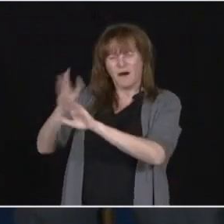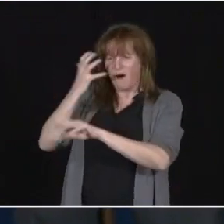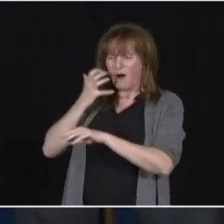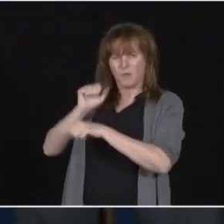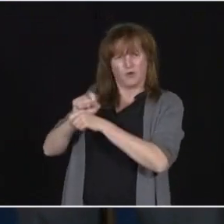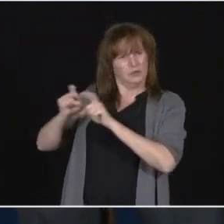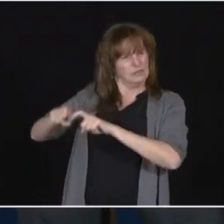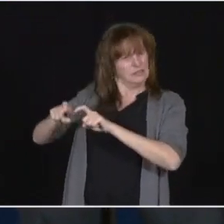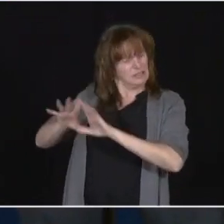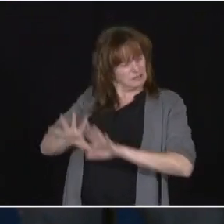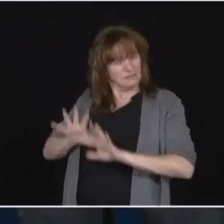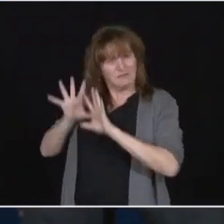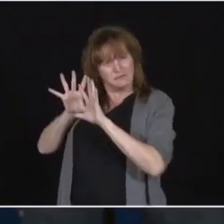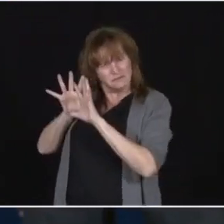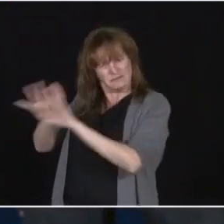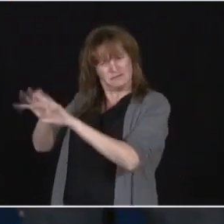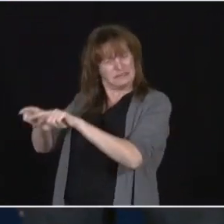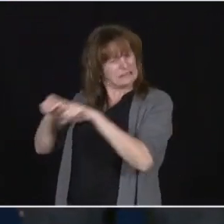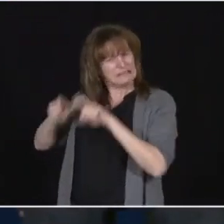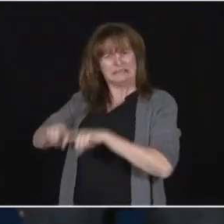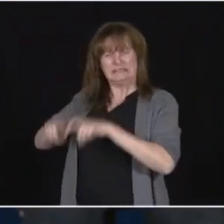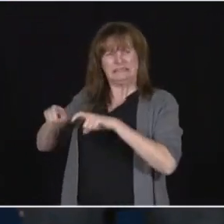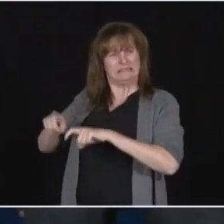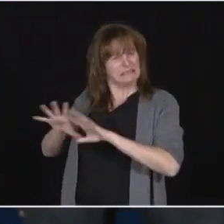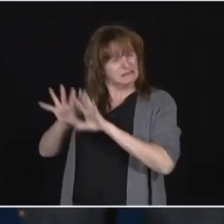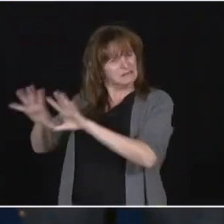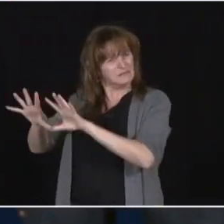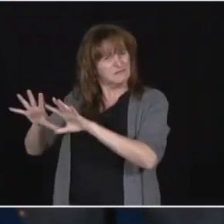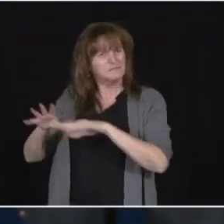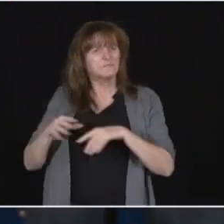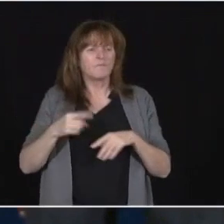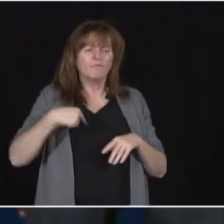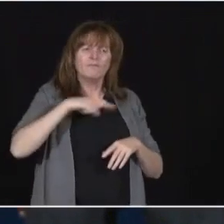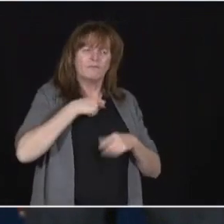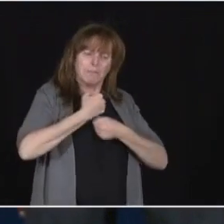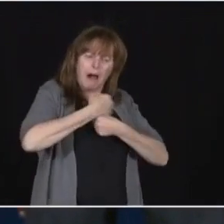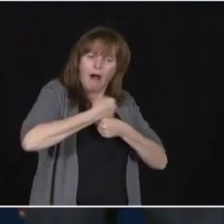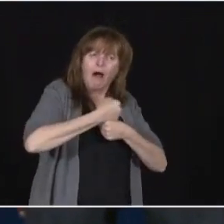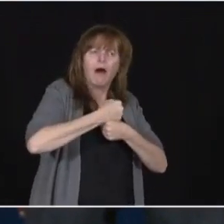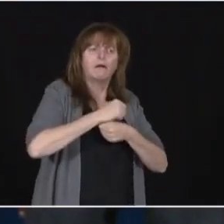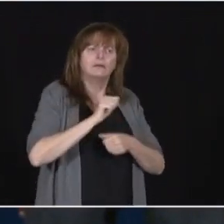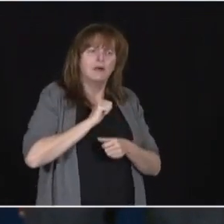a cloth mask. Your face covering should fit securely